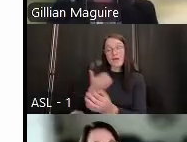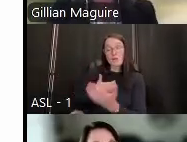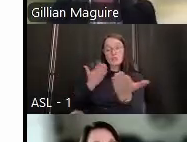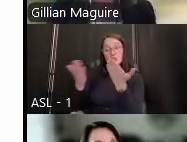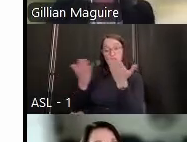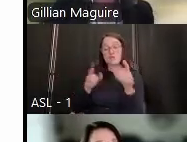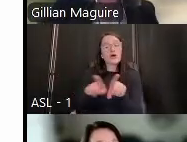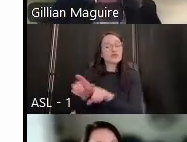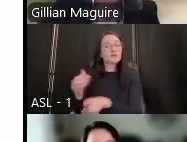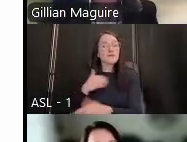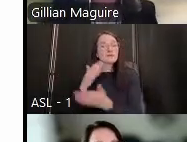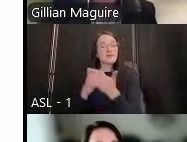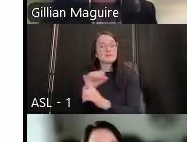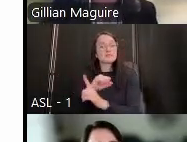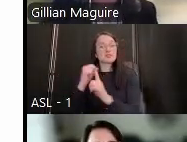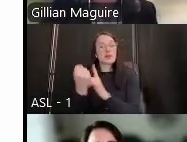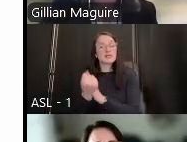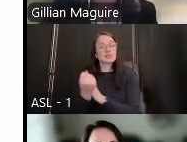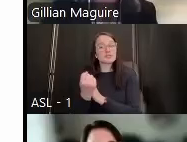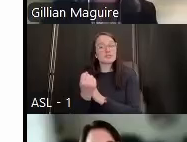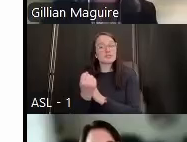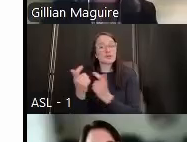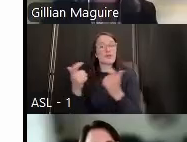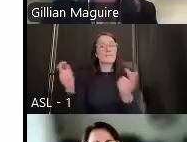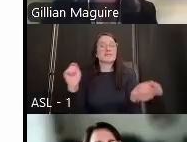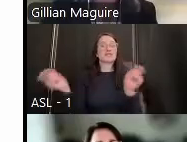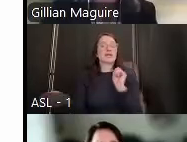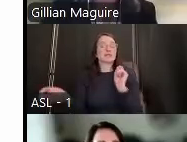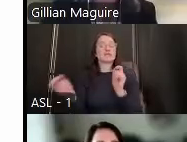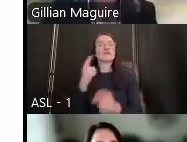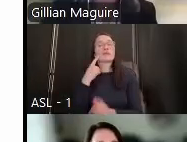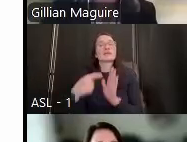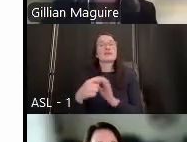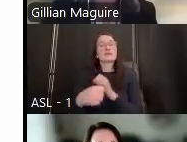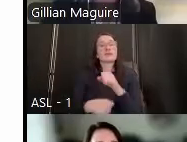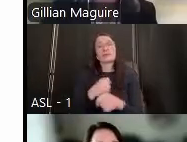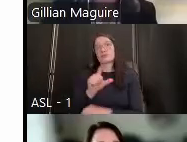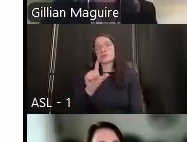uh there's been a big change like in 2022 there was a big change where a lot of suppliers were